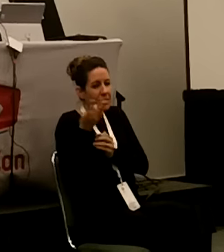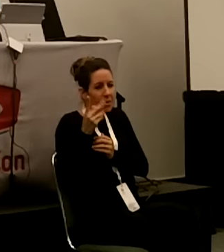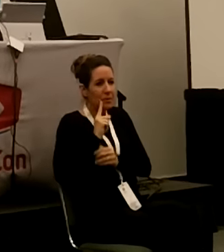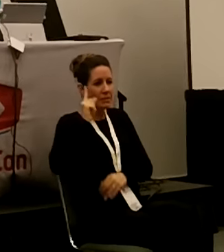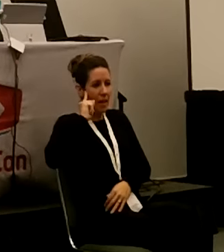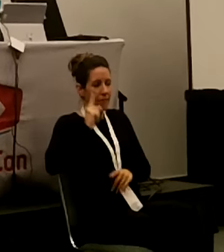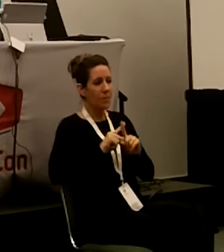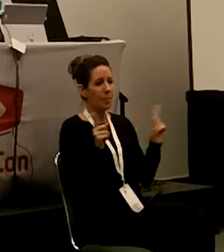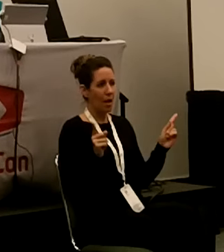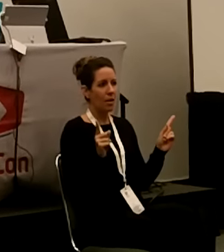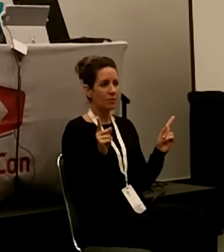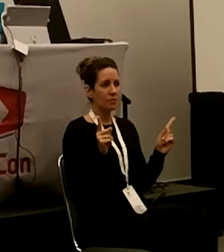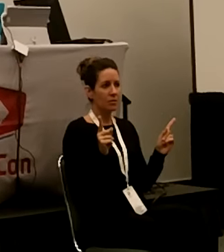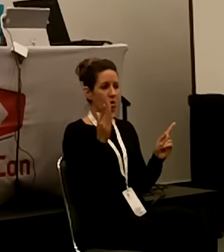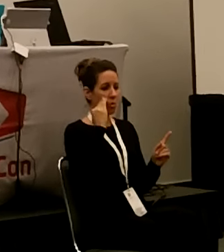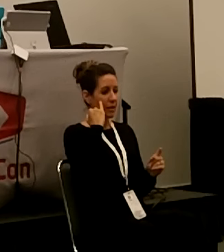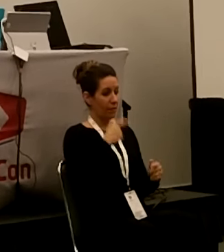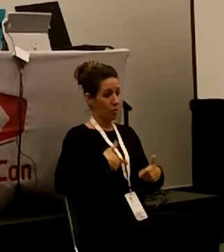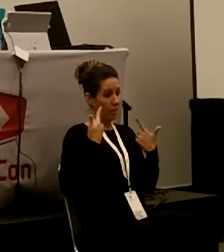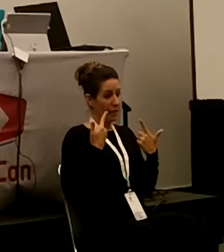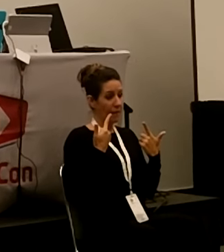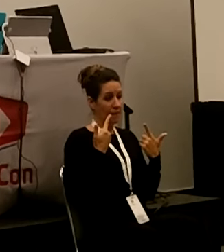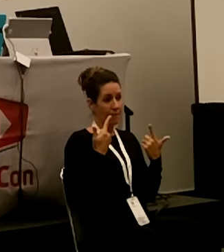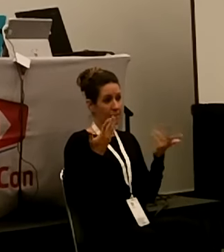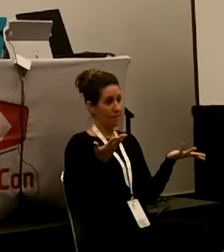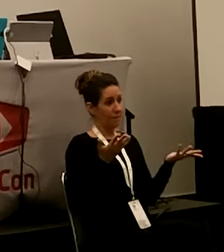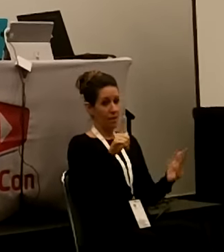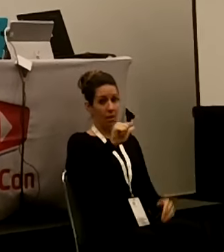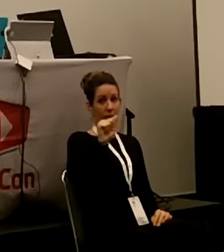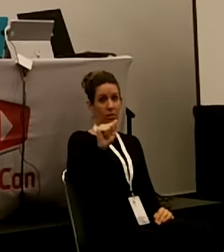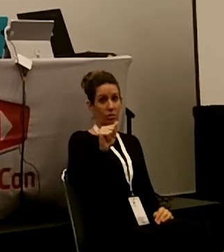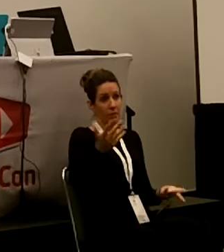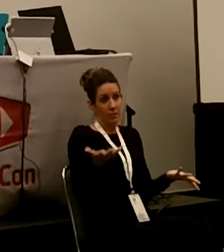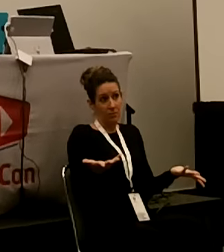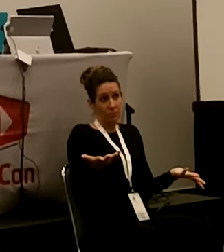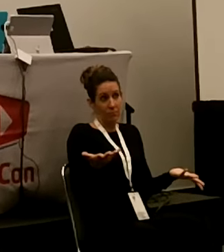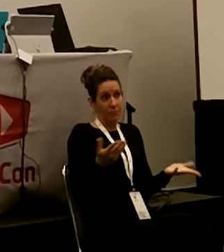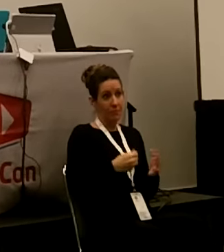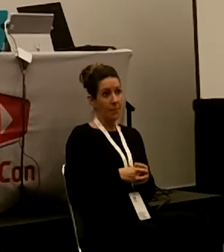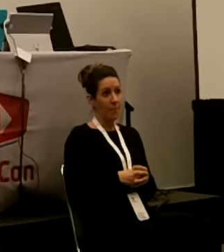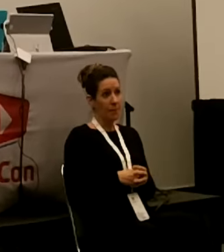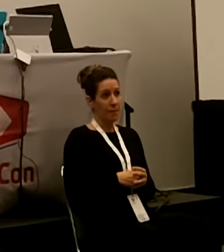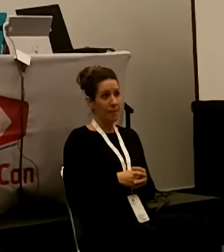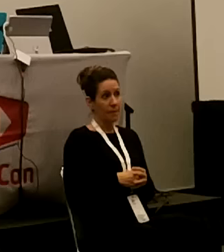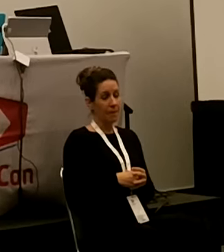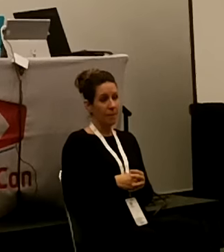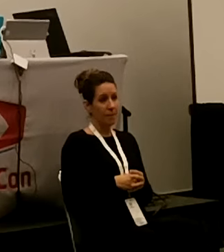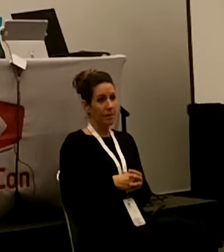But if you live in Los Angeles over here, why not? Just be like, Los Angeles deaf event,